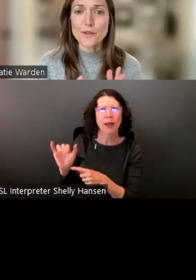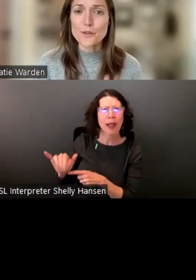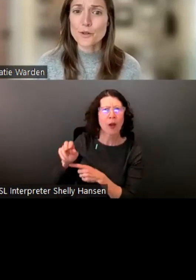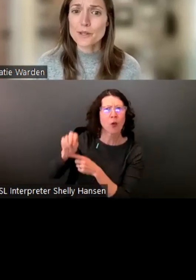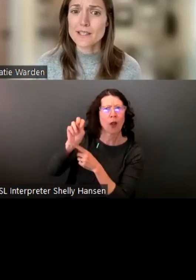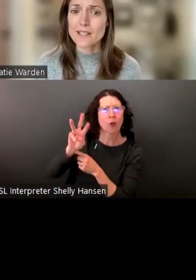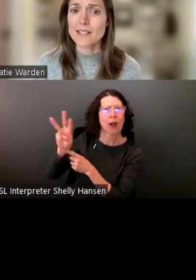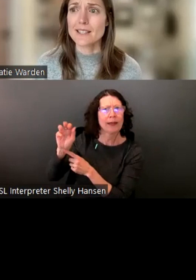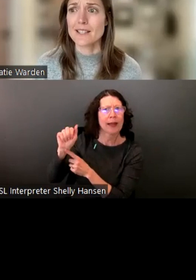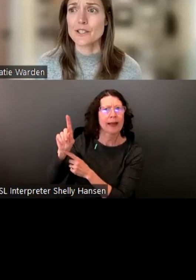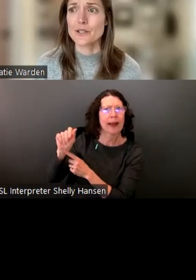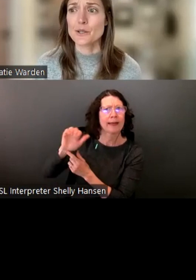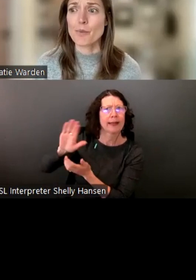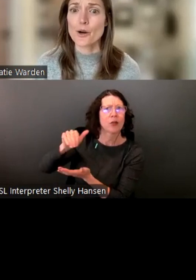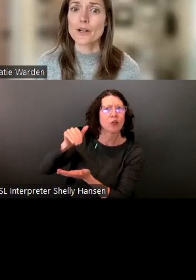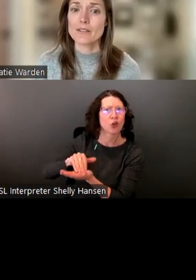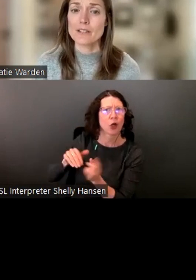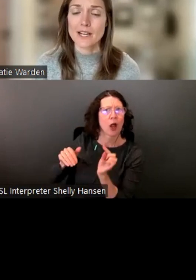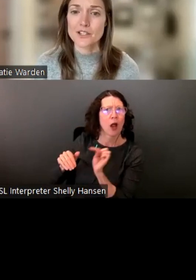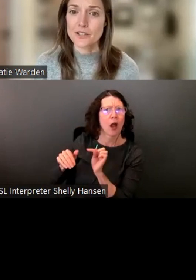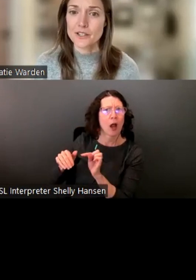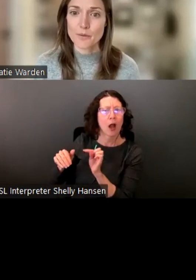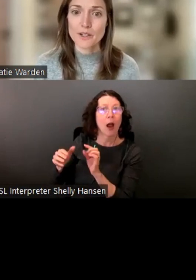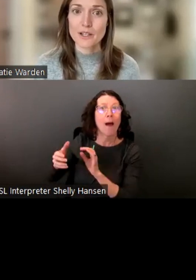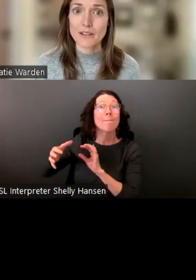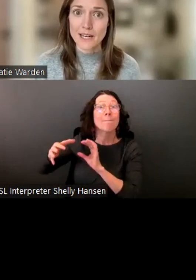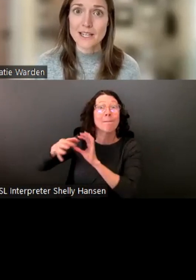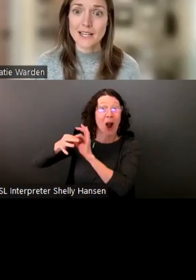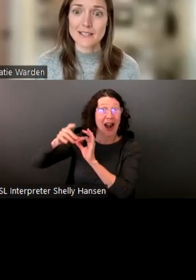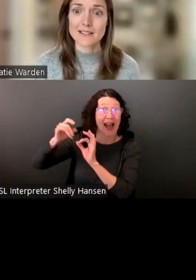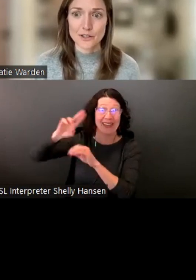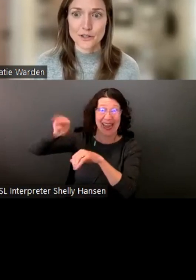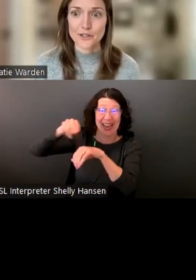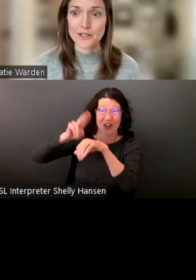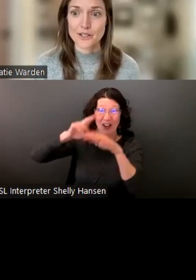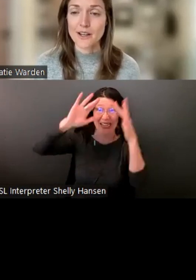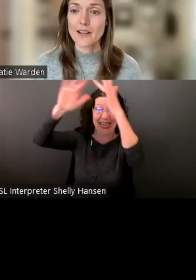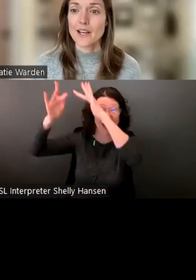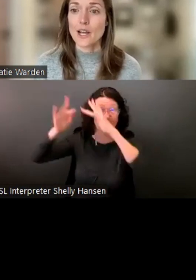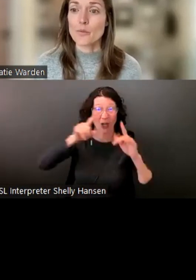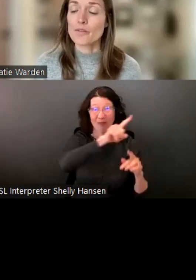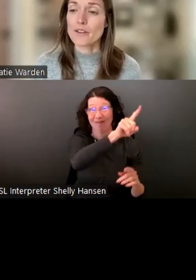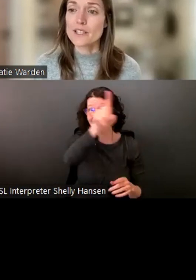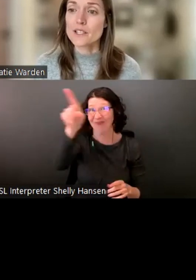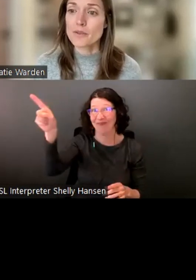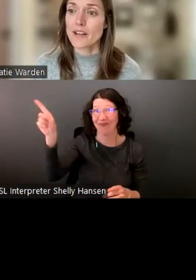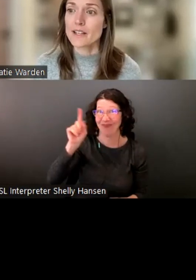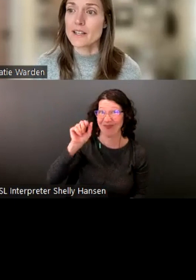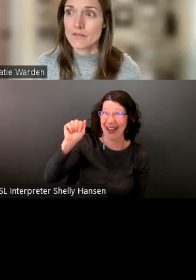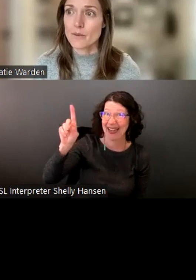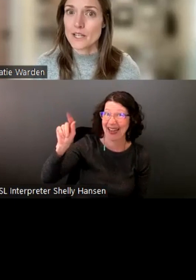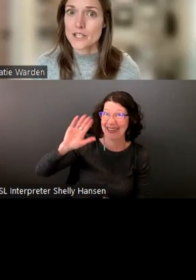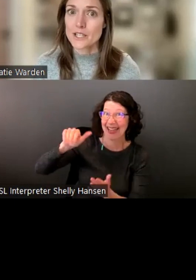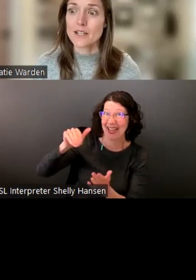So the Northwest ADA Center is part of a national network of ADA centers, and we're funded to provide information